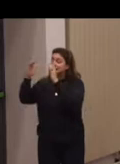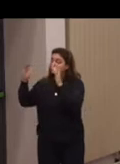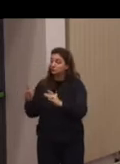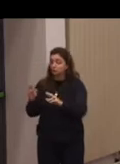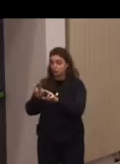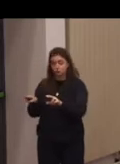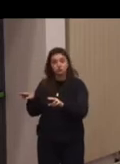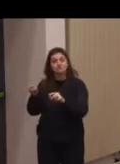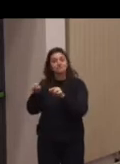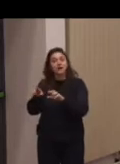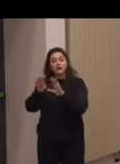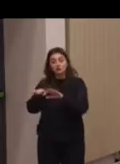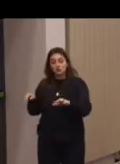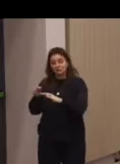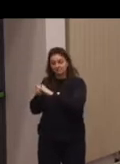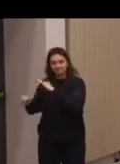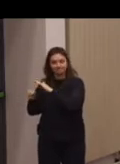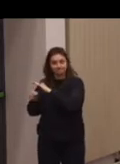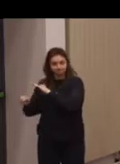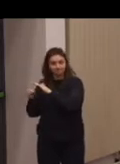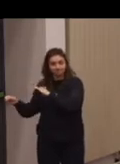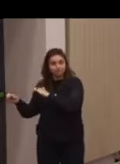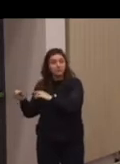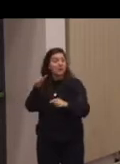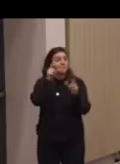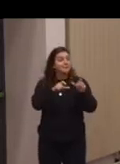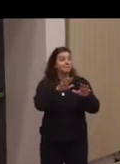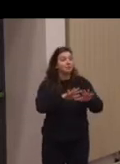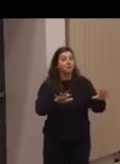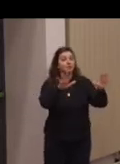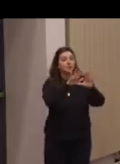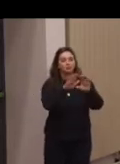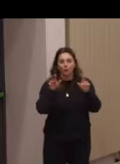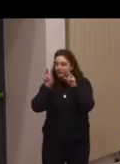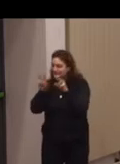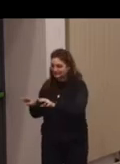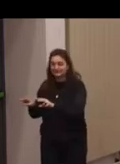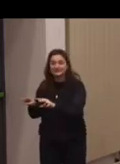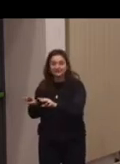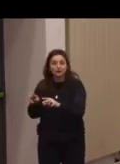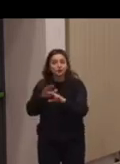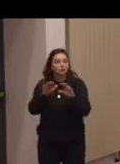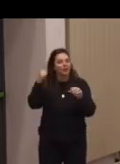to humanitarian activists. So they're often not included in preparedness planning. They